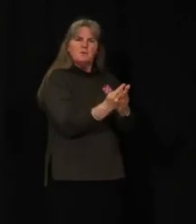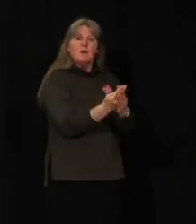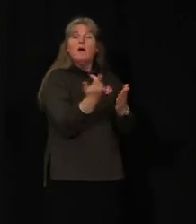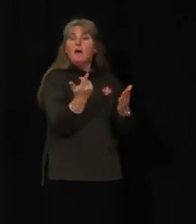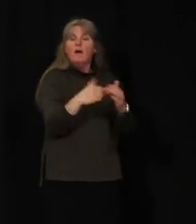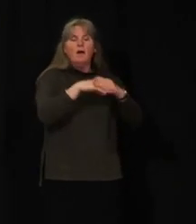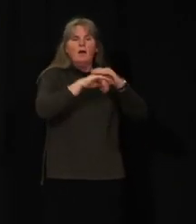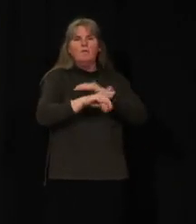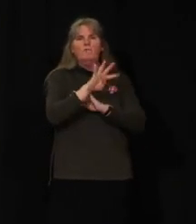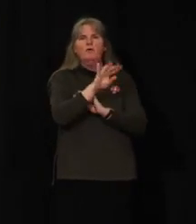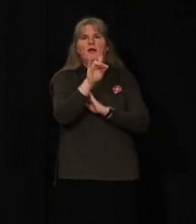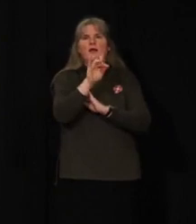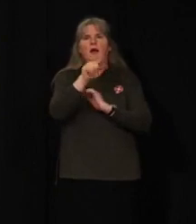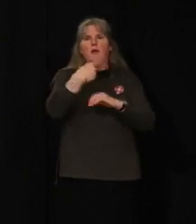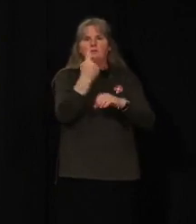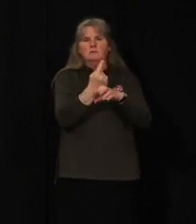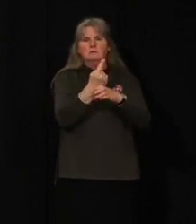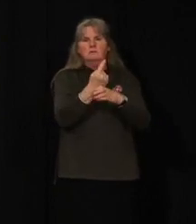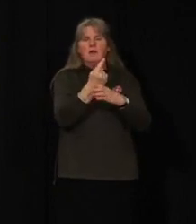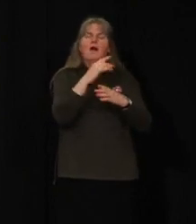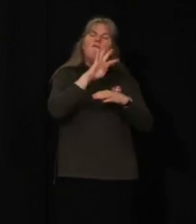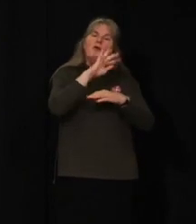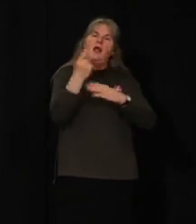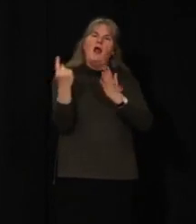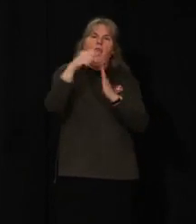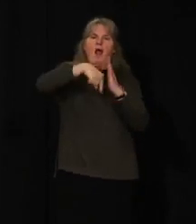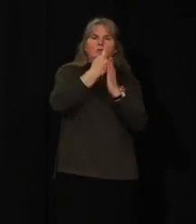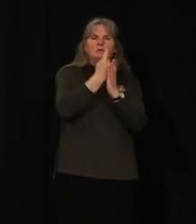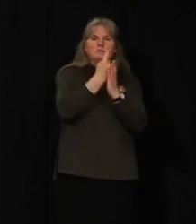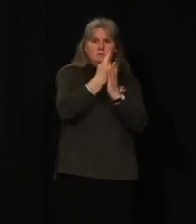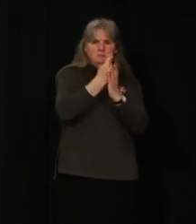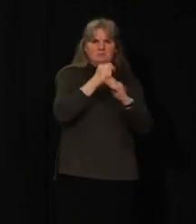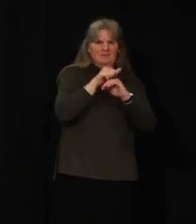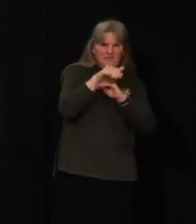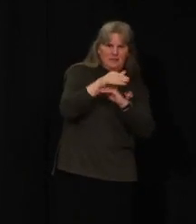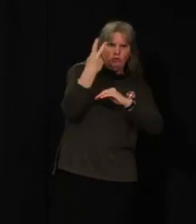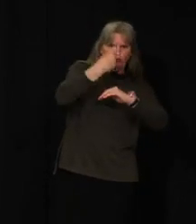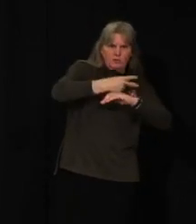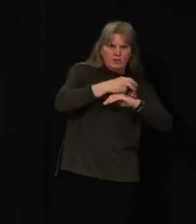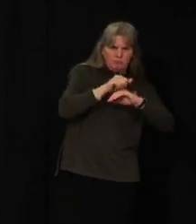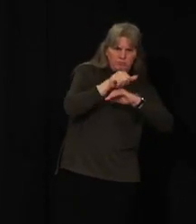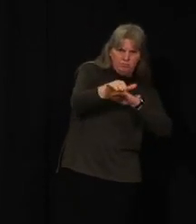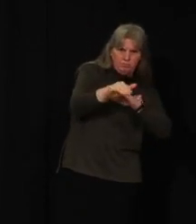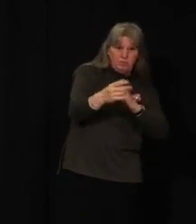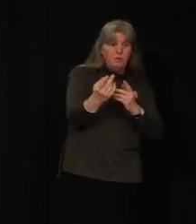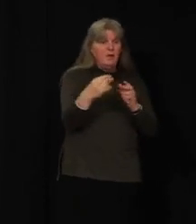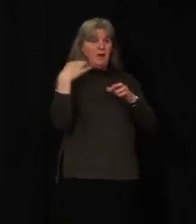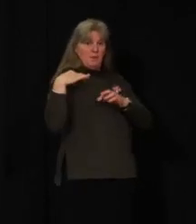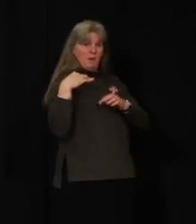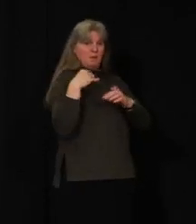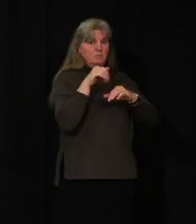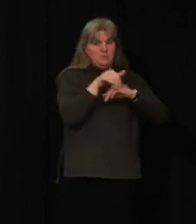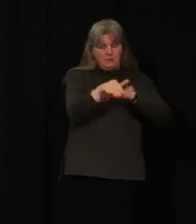businesses within 48 hours. At the same time, as the guidelines are being produced,